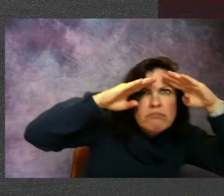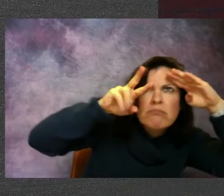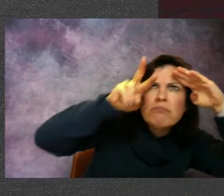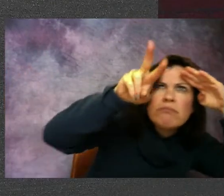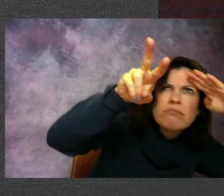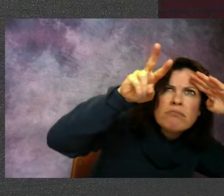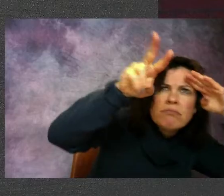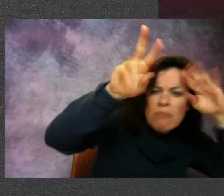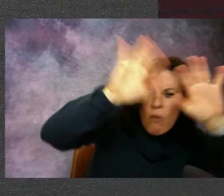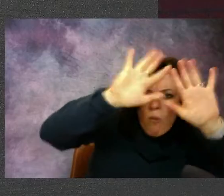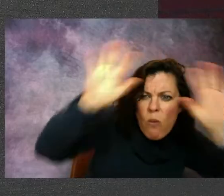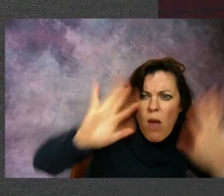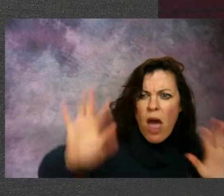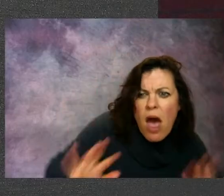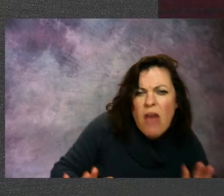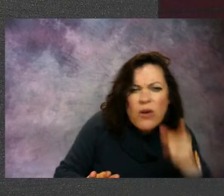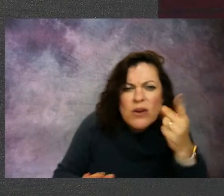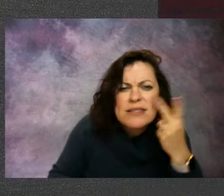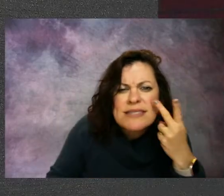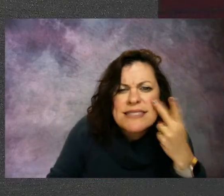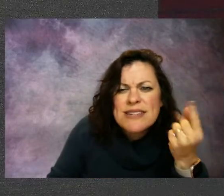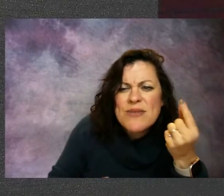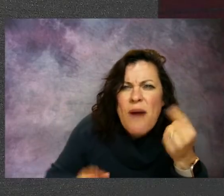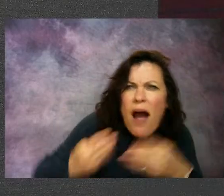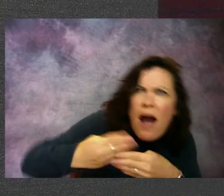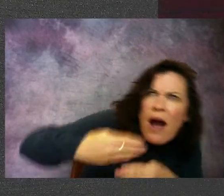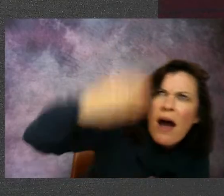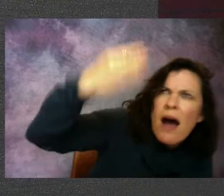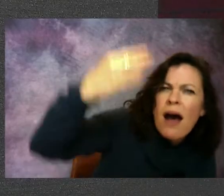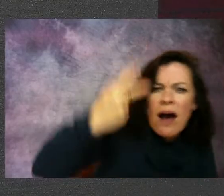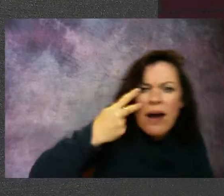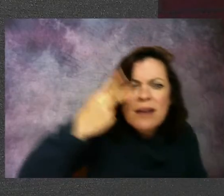What do you see, what do you see?